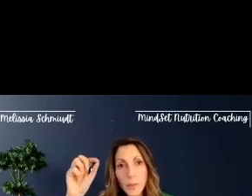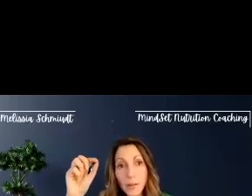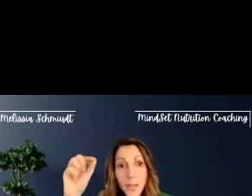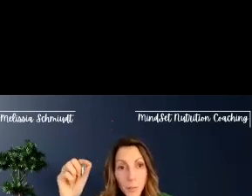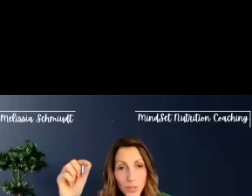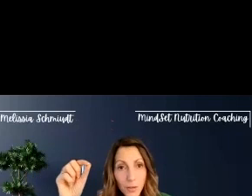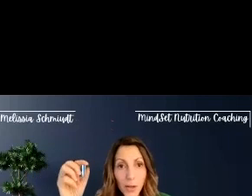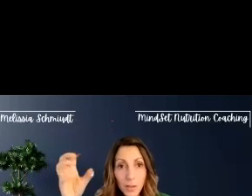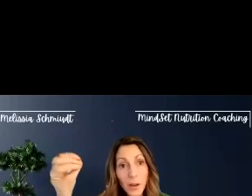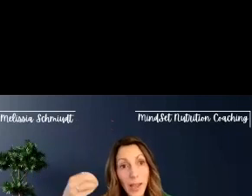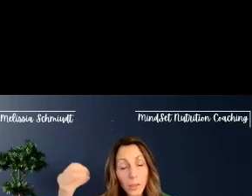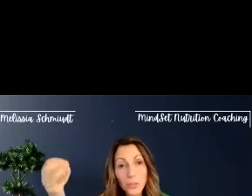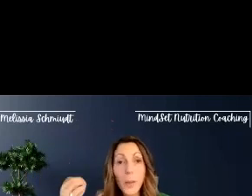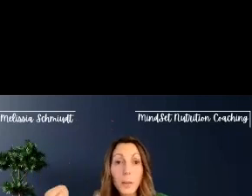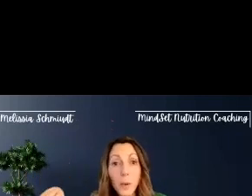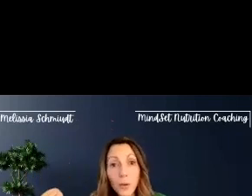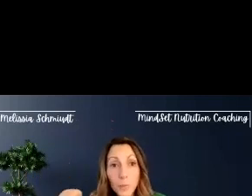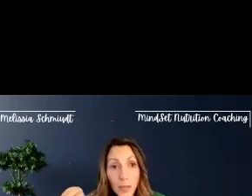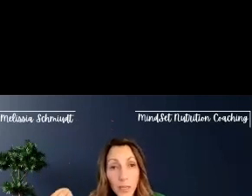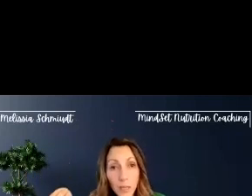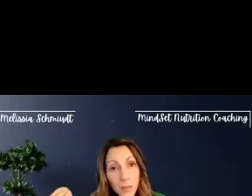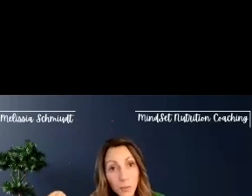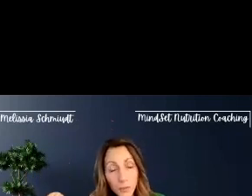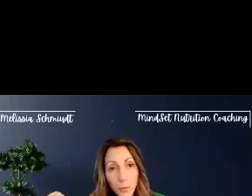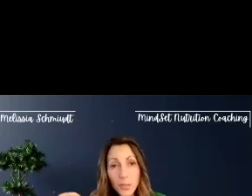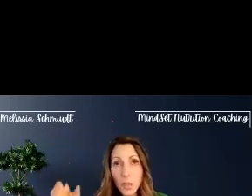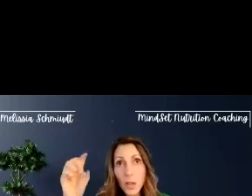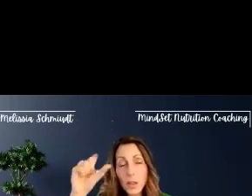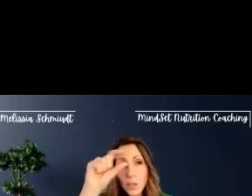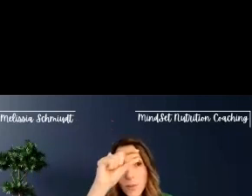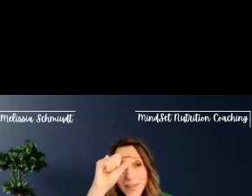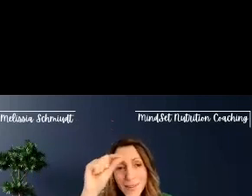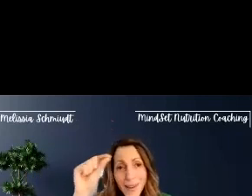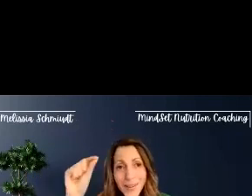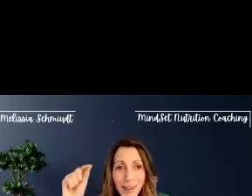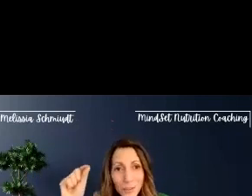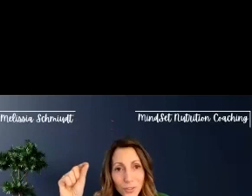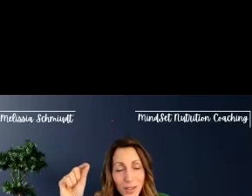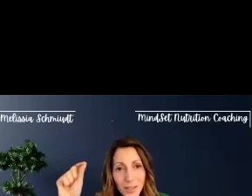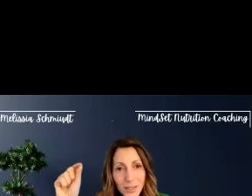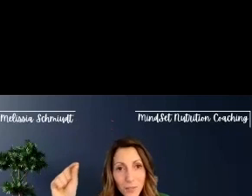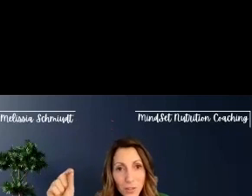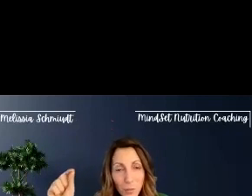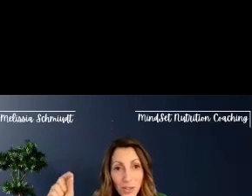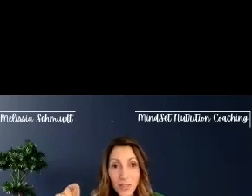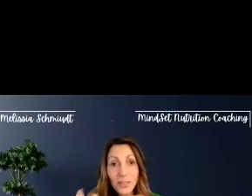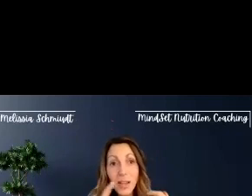which is about 10%-- the amount of calories our body burns by eating different foods. You've got non-exercise activity thermogenesis.